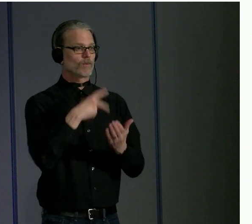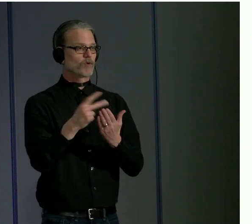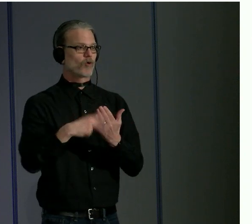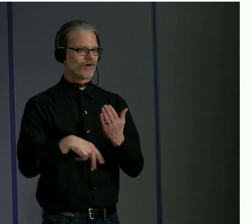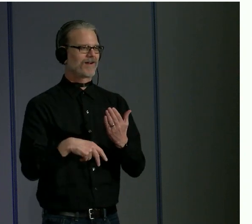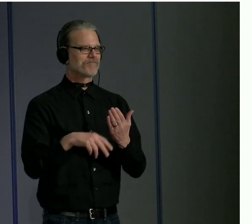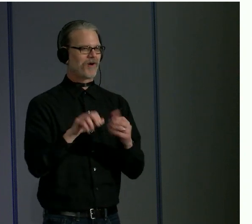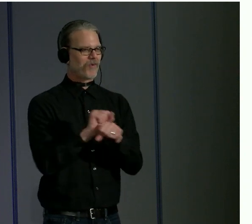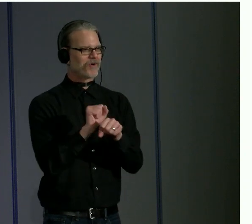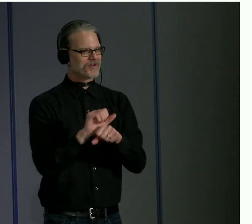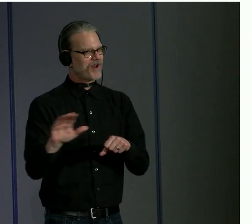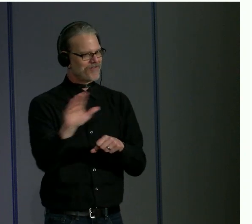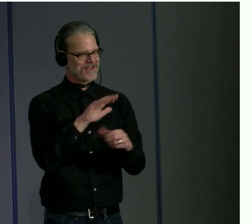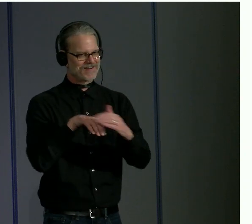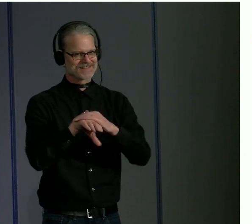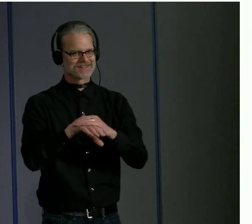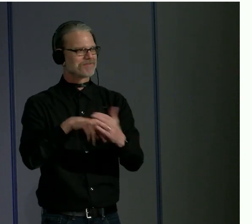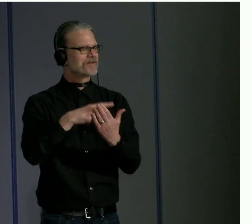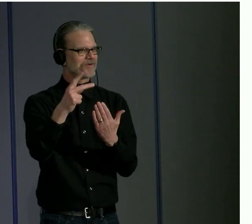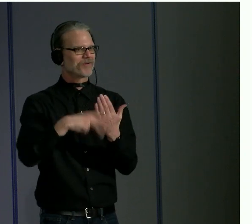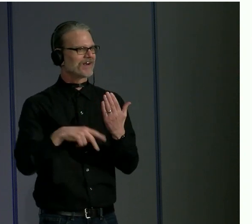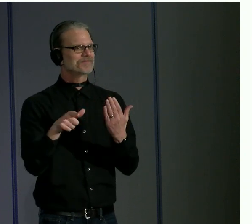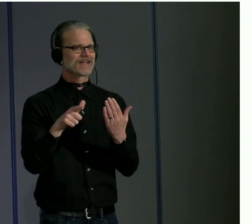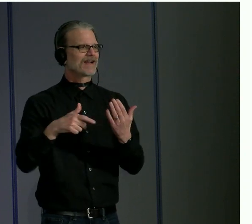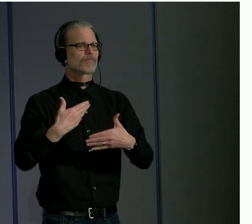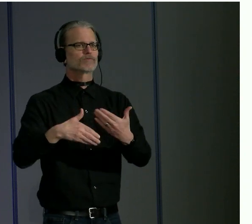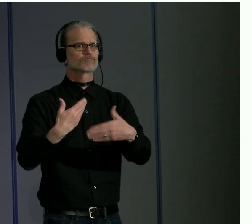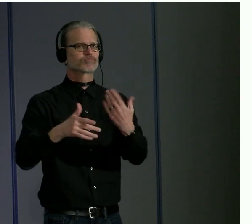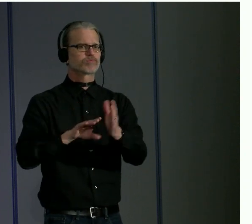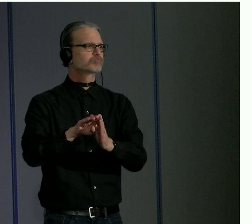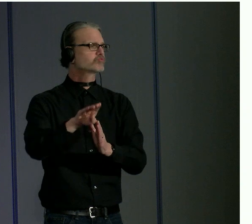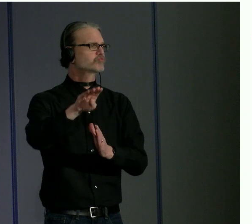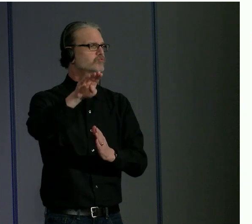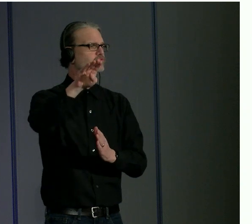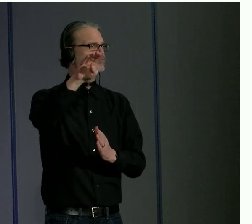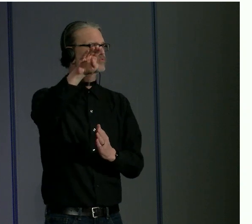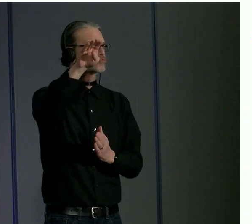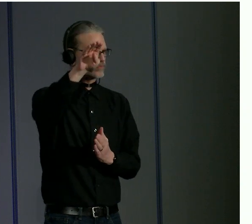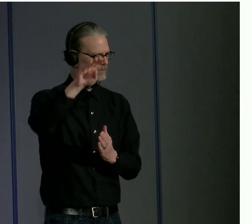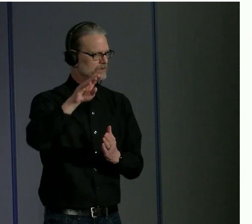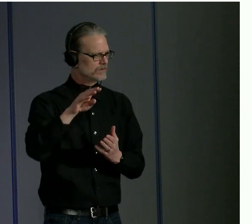accessibility programs and have done great, have taken great steps to make sure going forward,